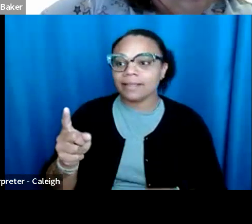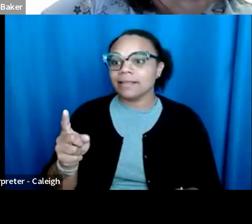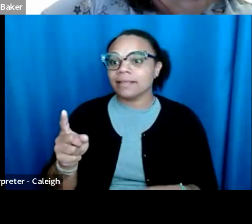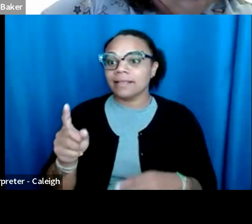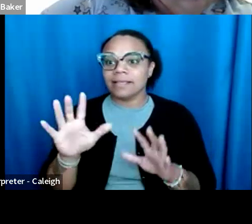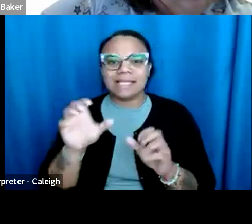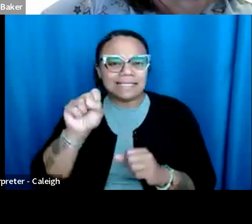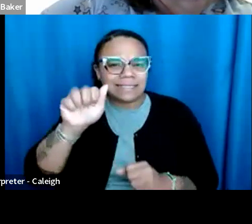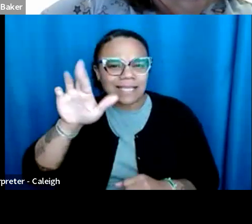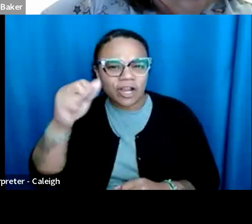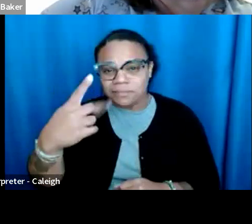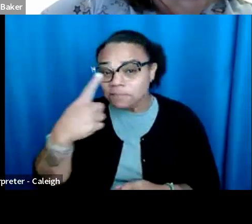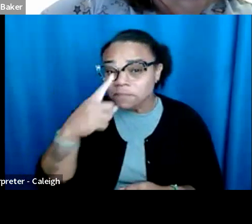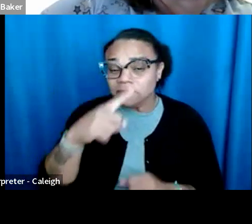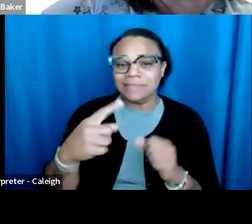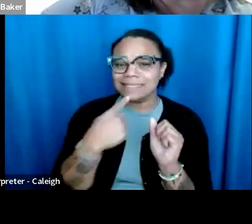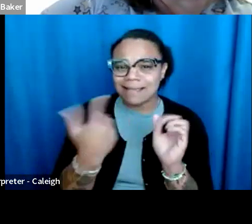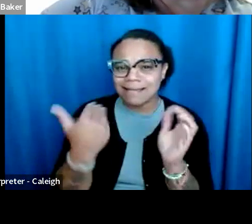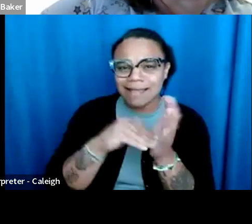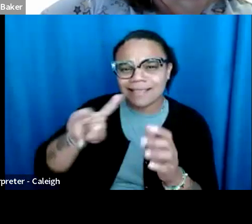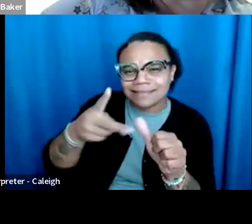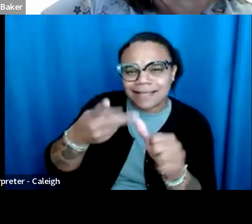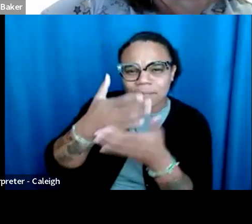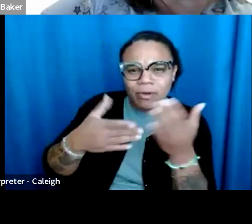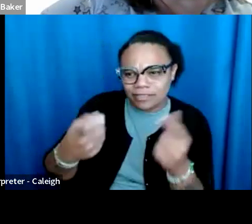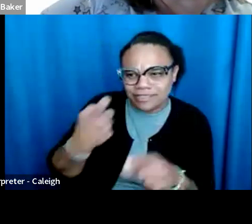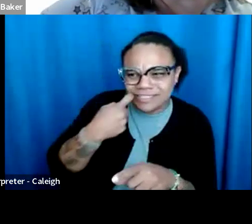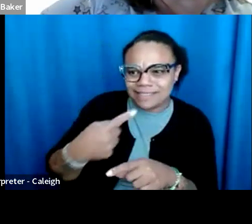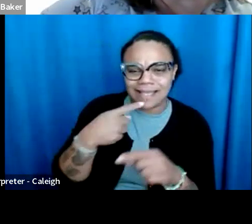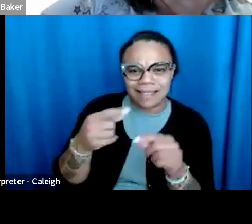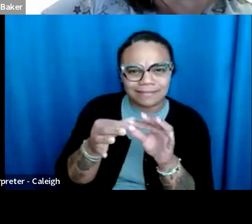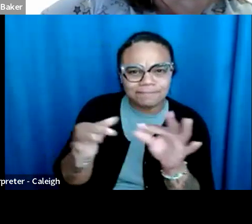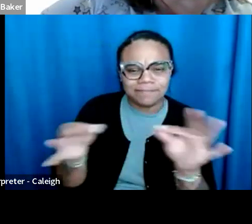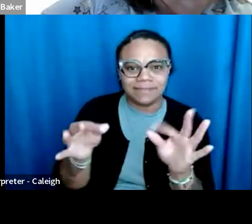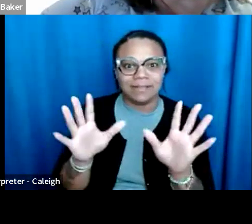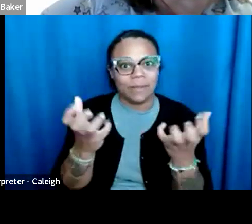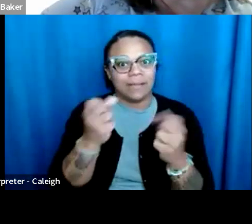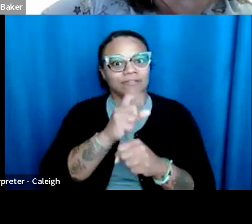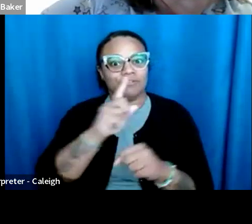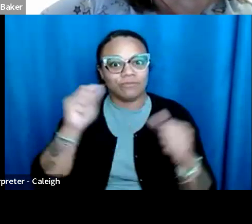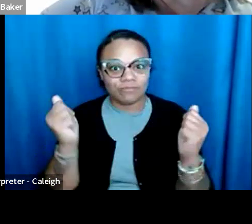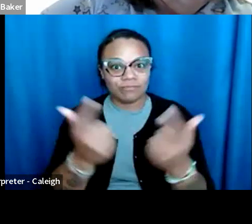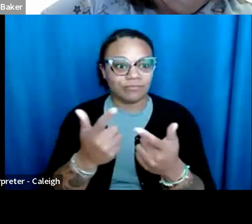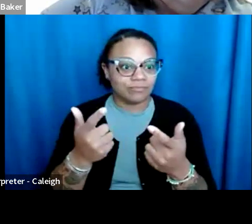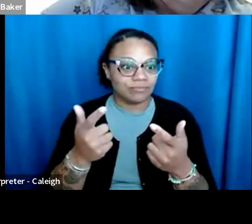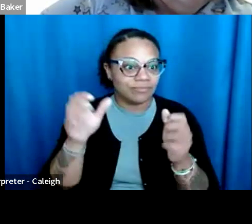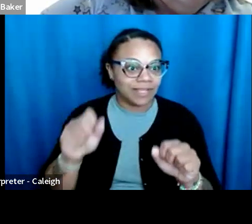Sarah, could you repeat like the second half of what you just said to make sure everybody can hear it?